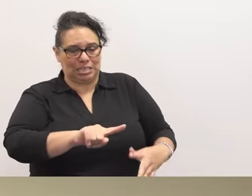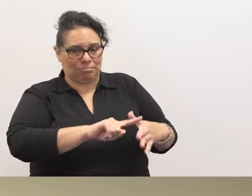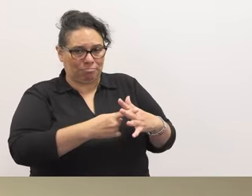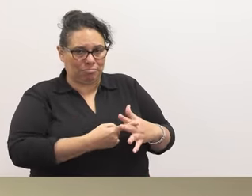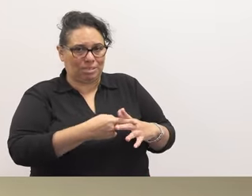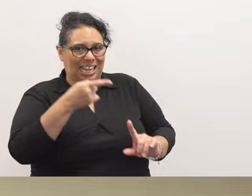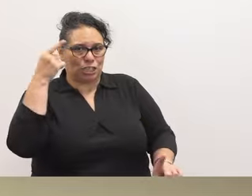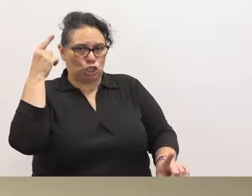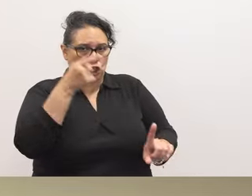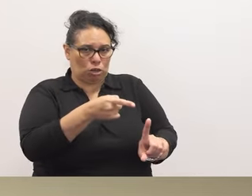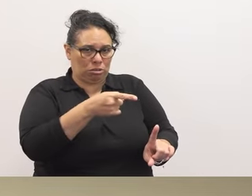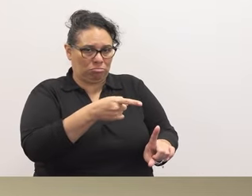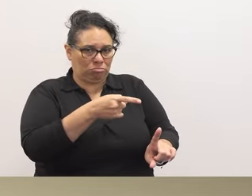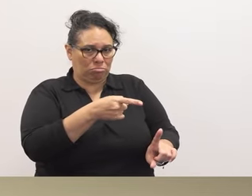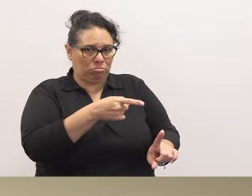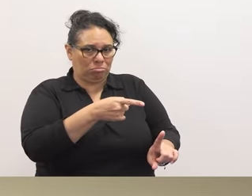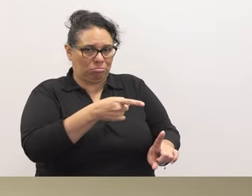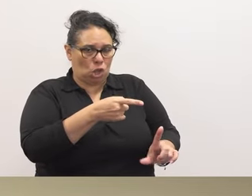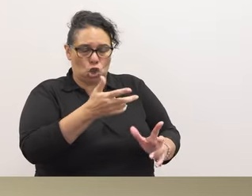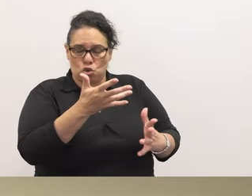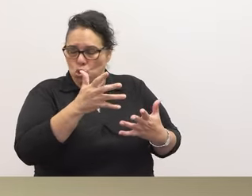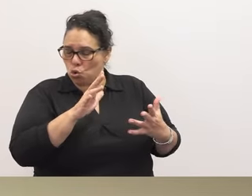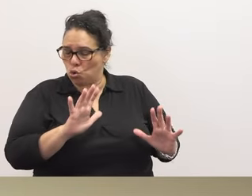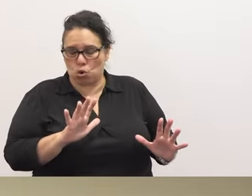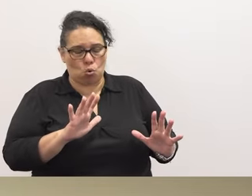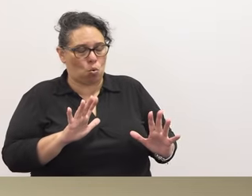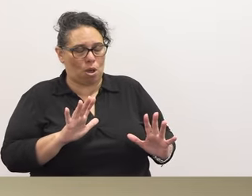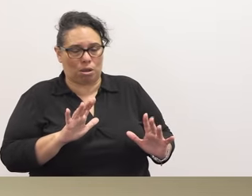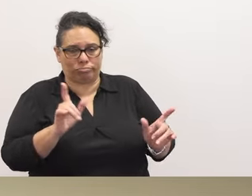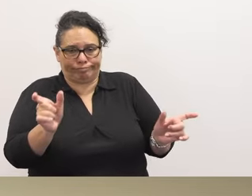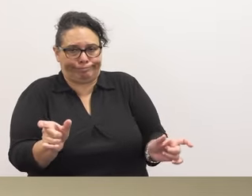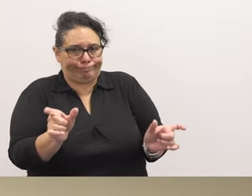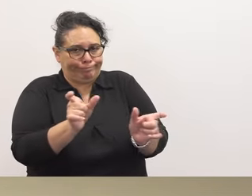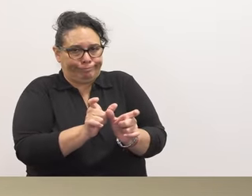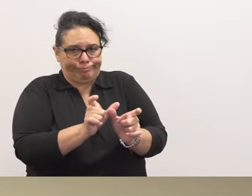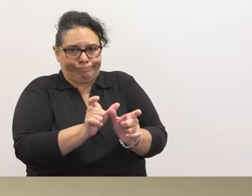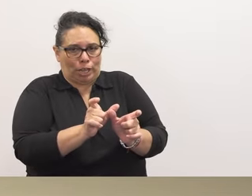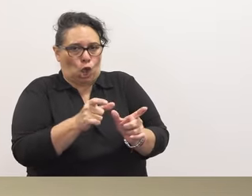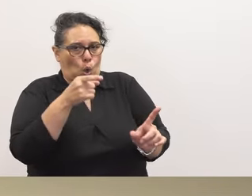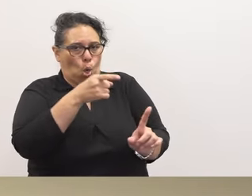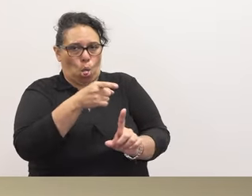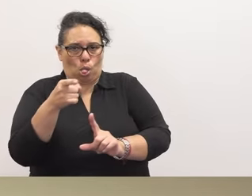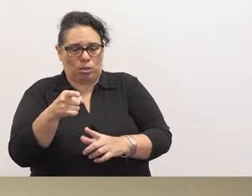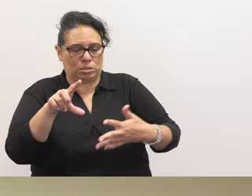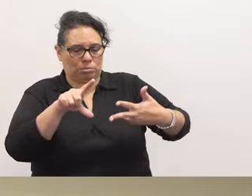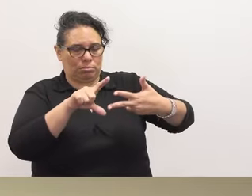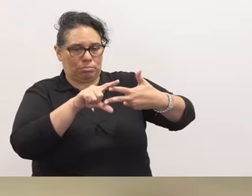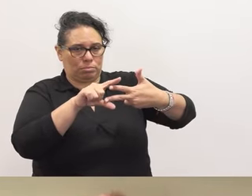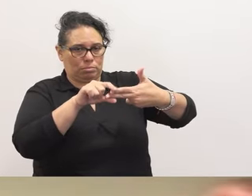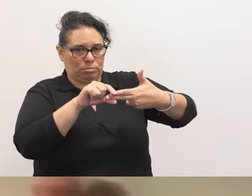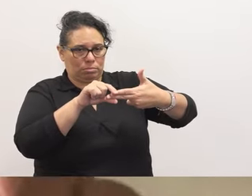and so you don't wanna have compound goals. We wanna see for this population to move from here to here